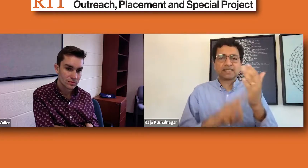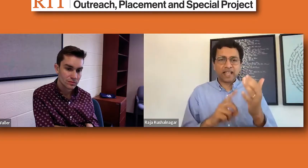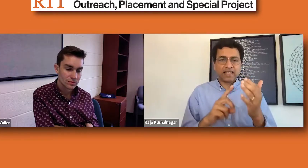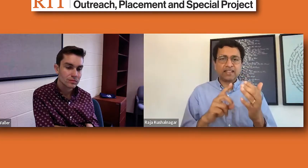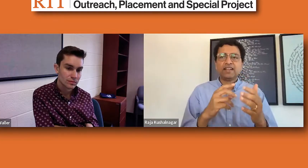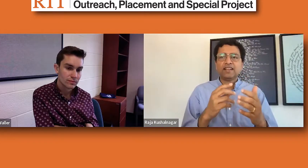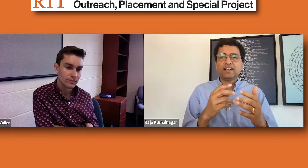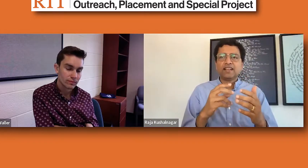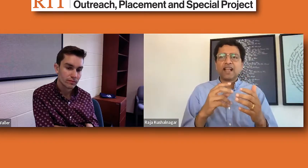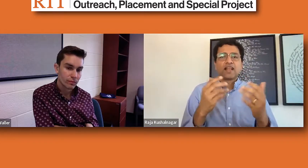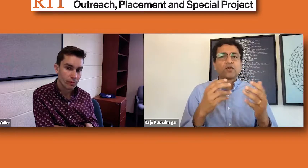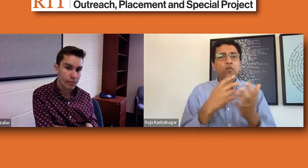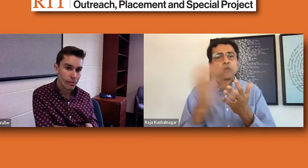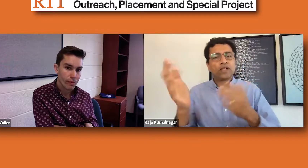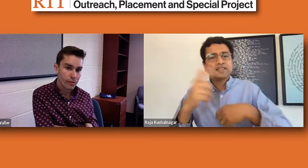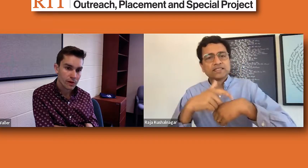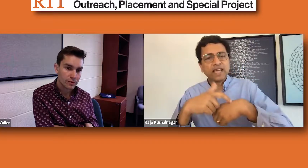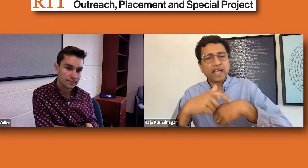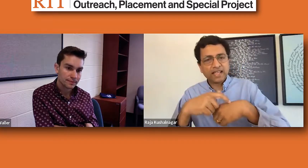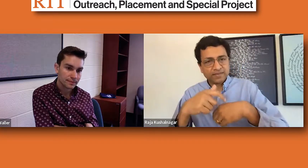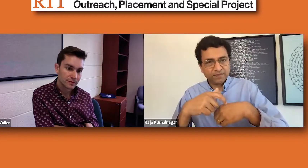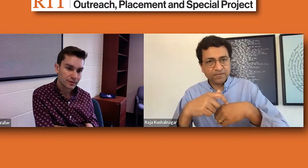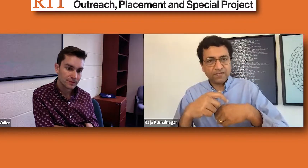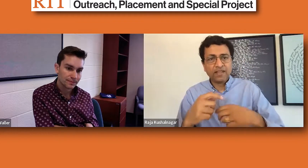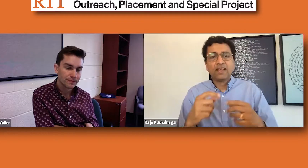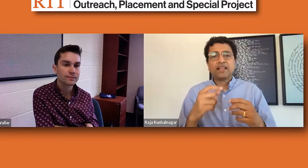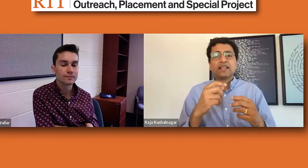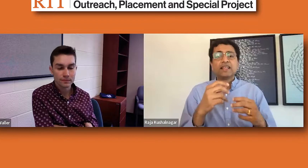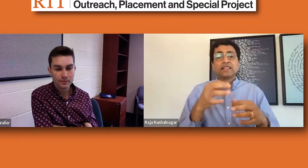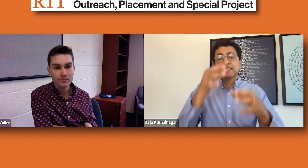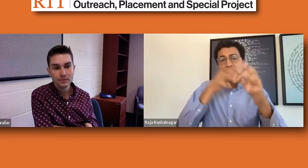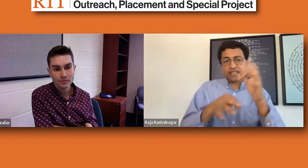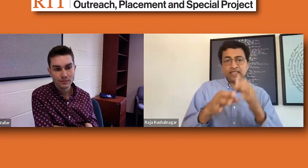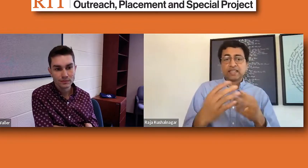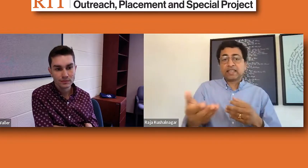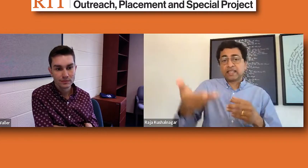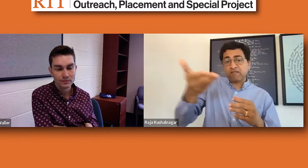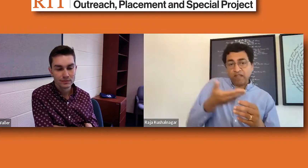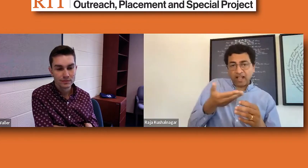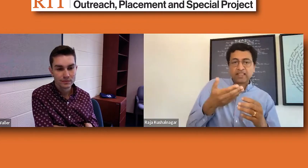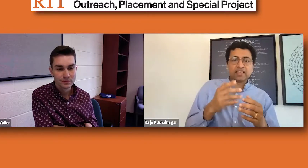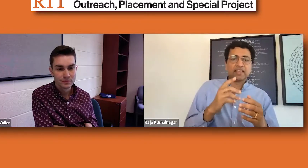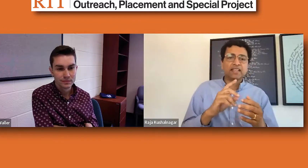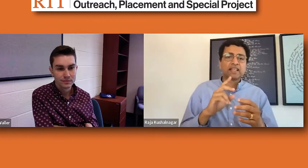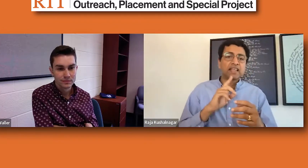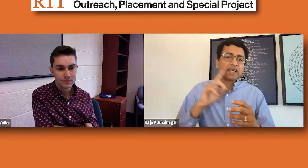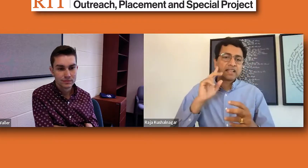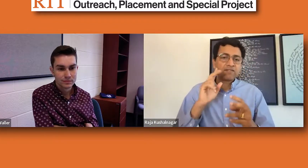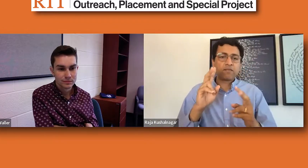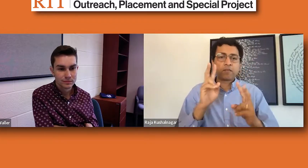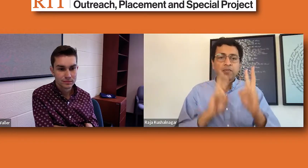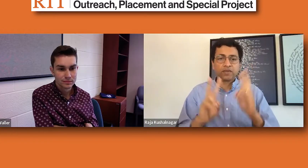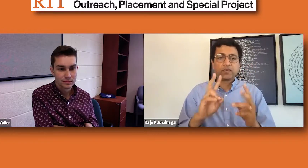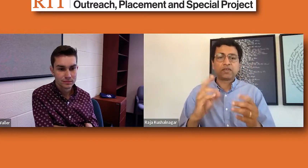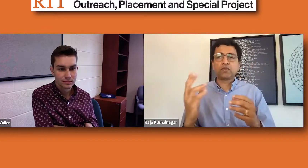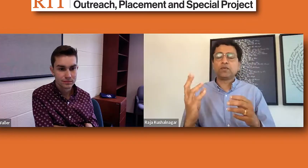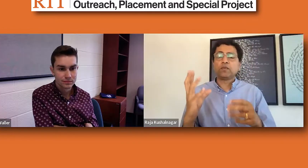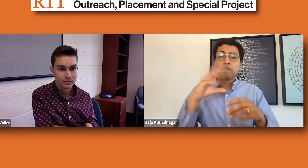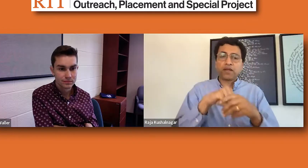to make mistakes in the design process, and you might waste some time.